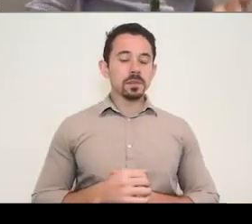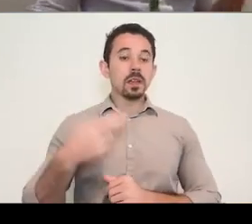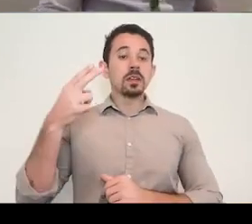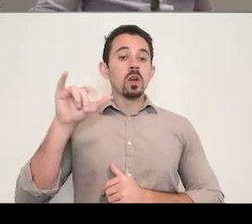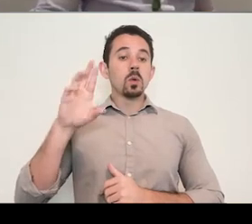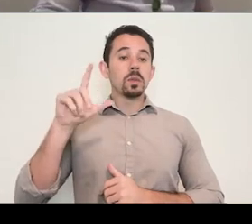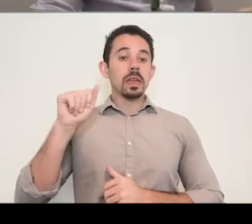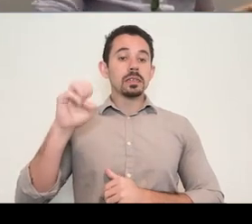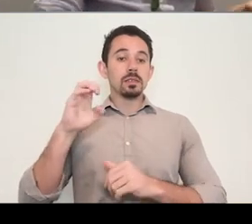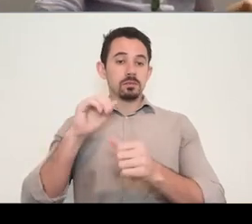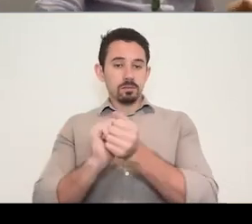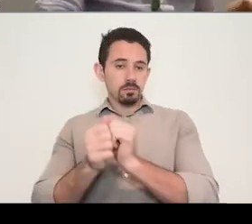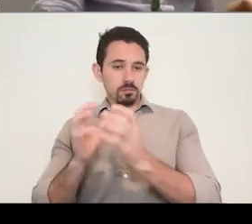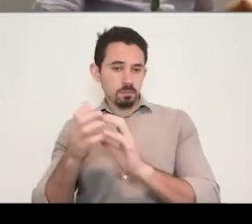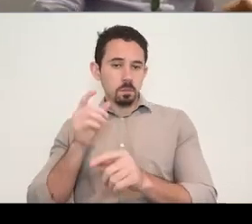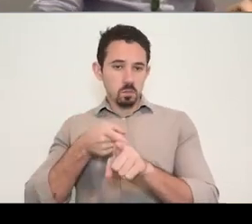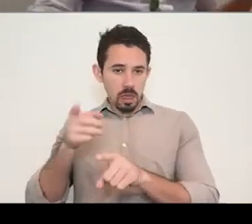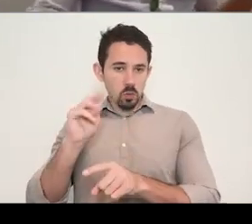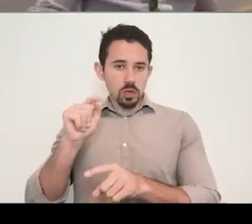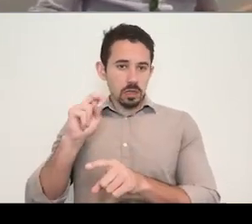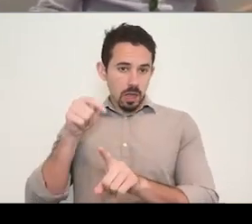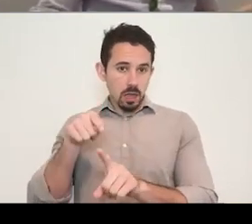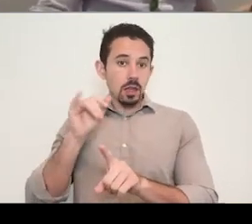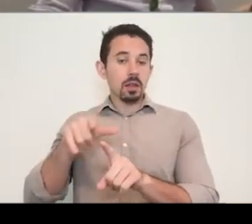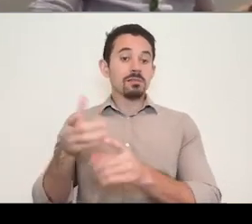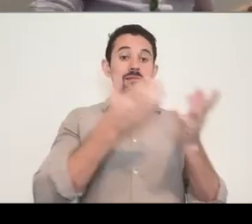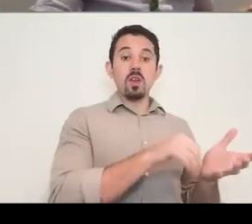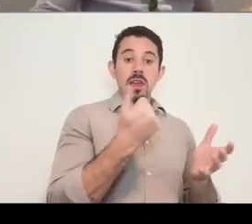The hydrolase mutant on the other hand, with an inactive PelA hydrolase would